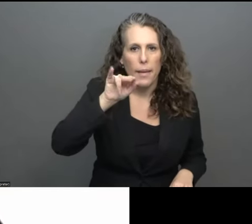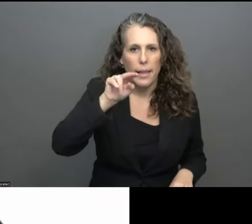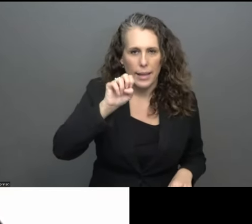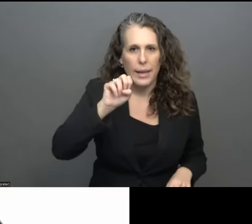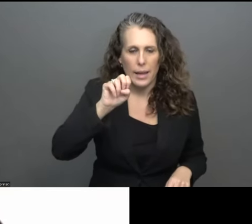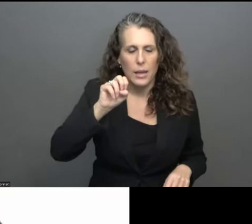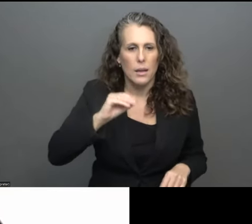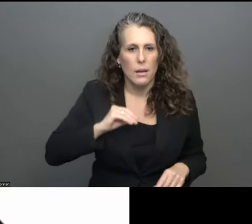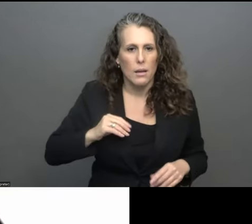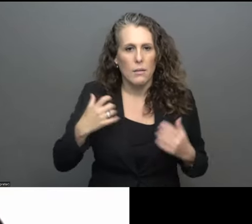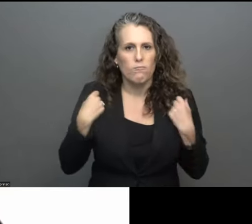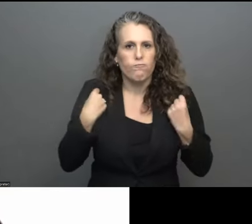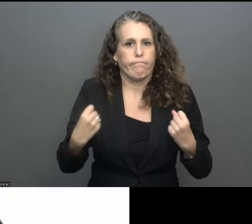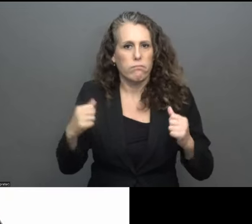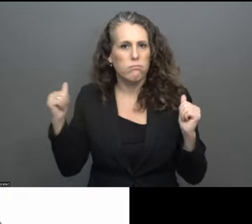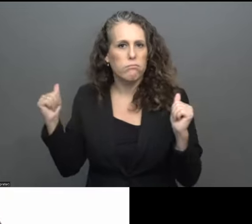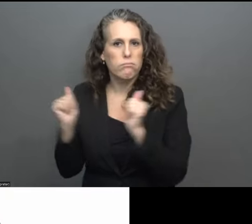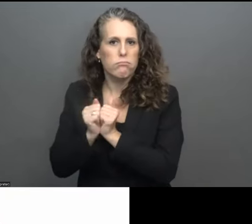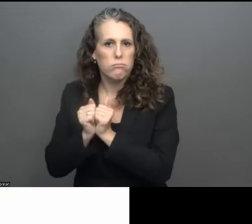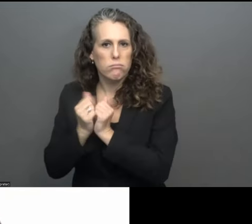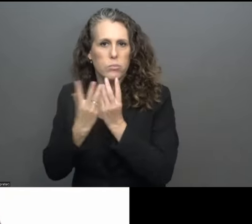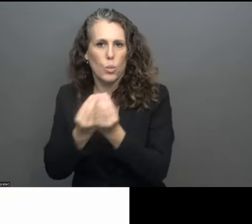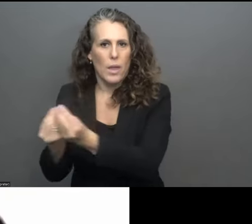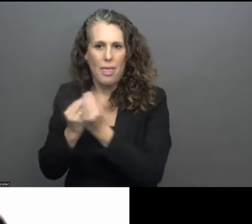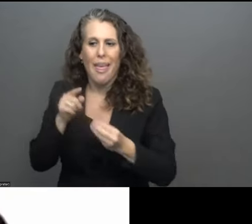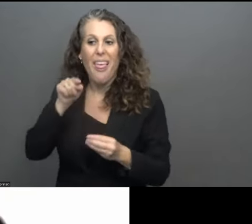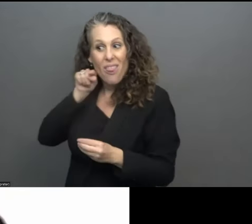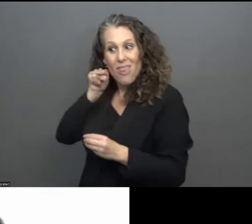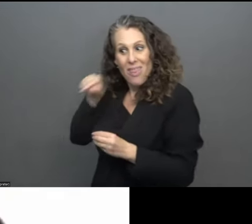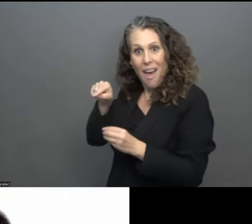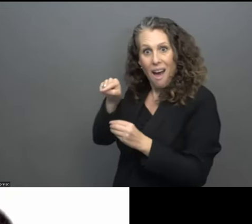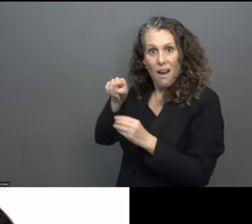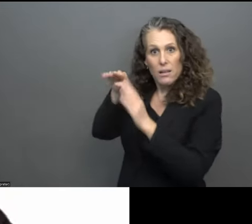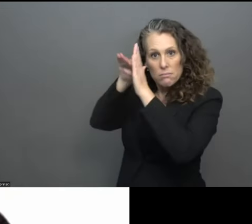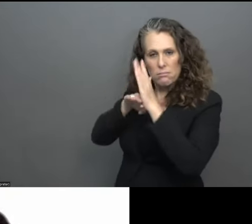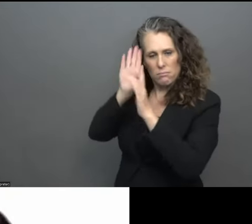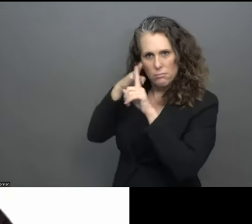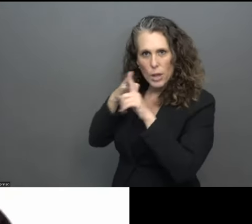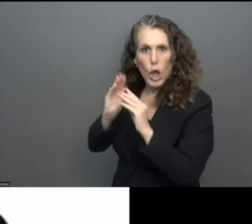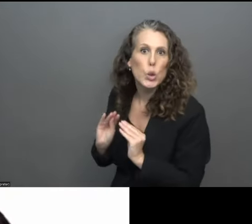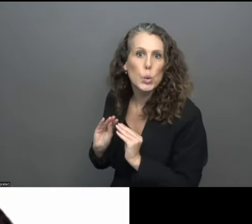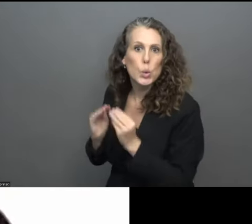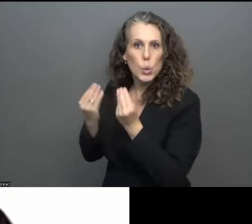particularly among among the youth and, but ultimately it's leveraging what we do have